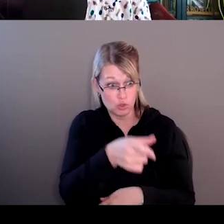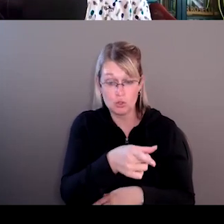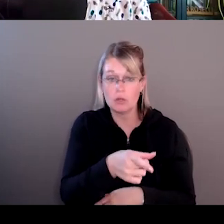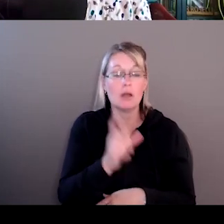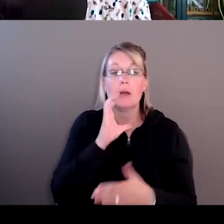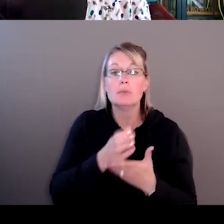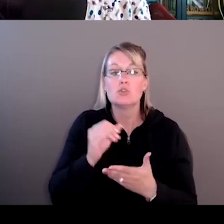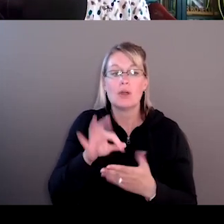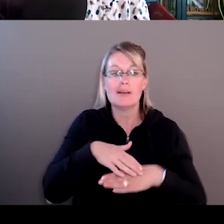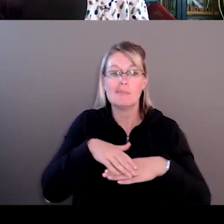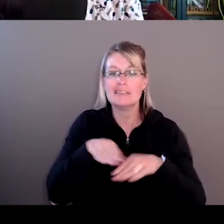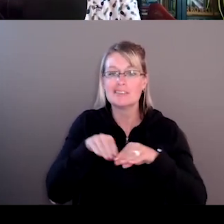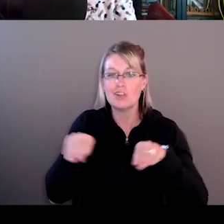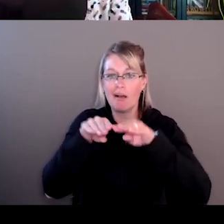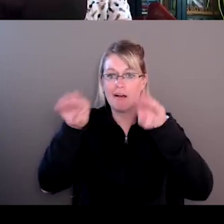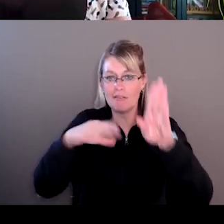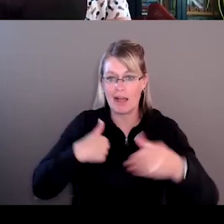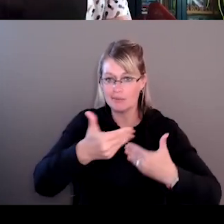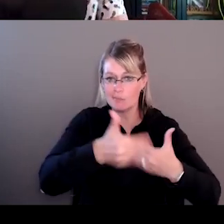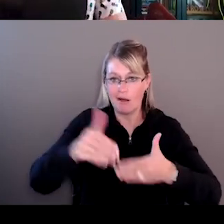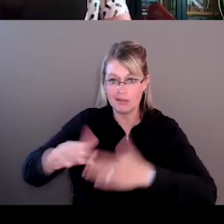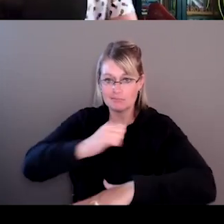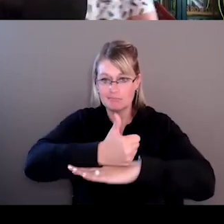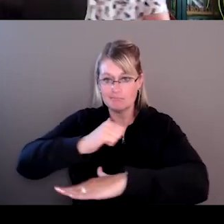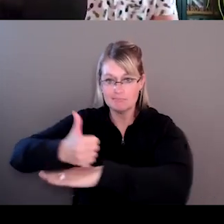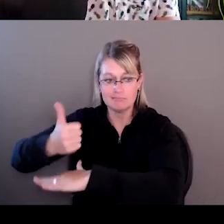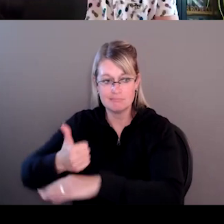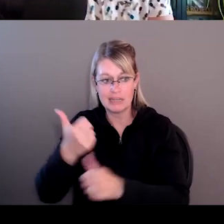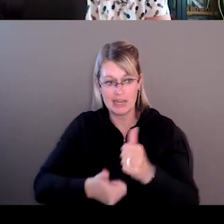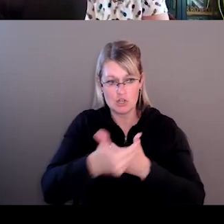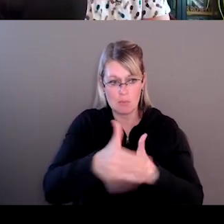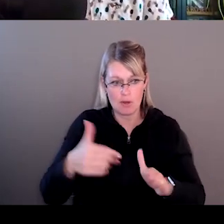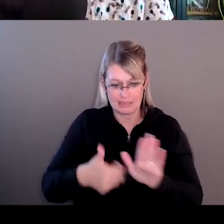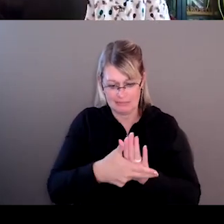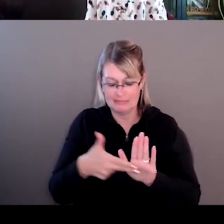the basic shelving unit that has some boxes on it. Each box has a paper tag on it with a handwritten